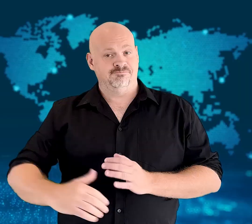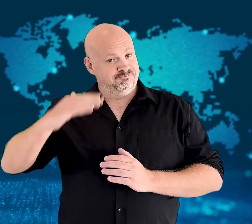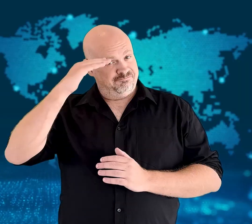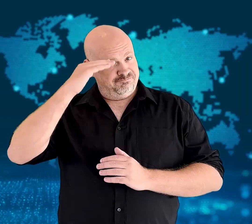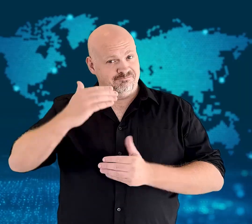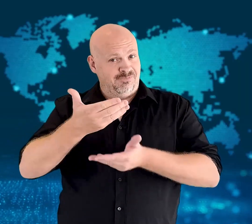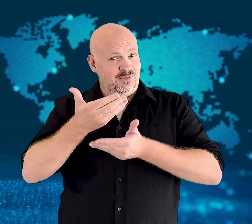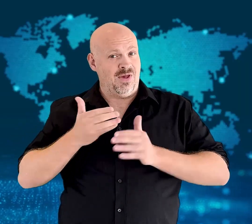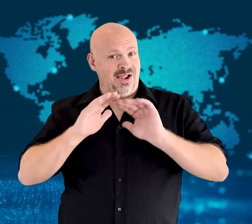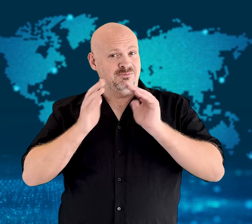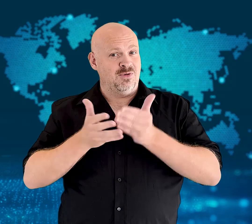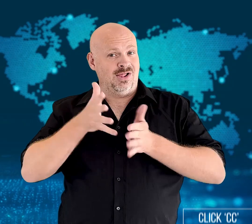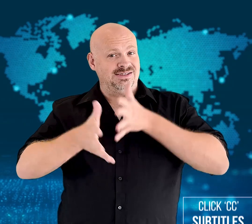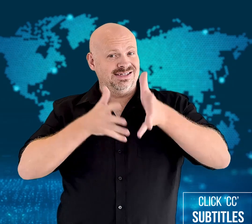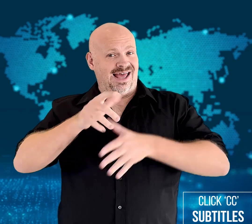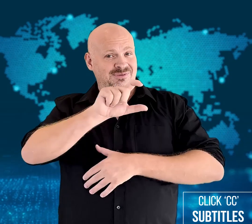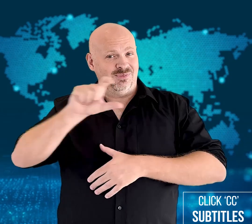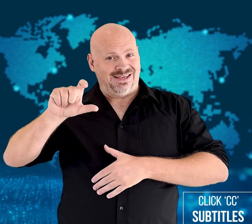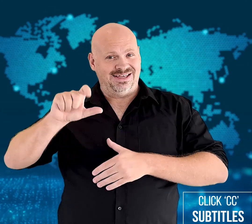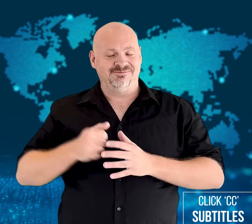Welcome to WorldSign Week!